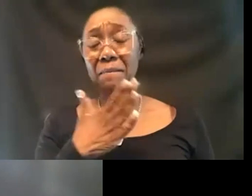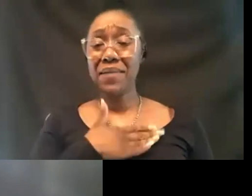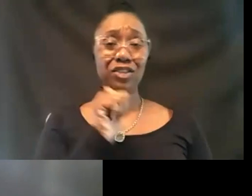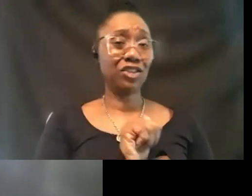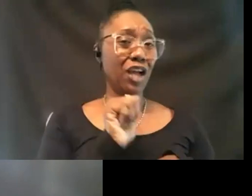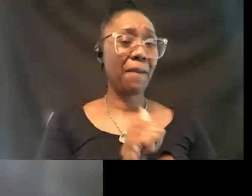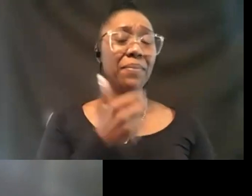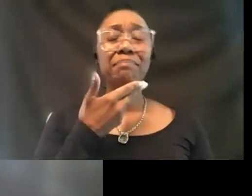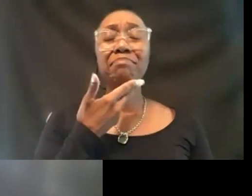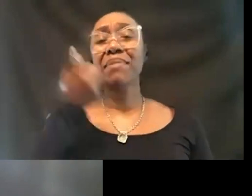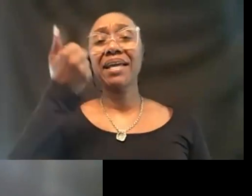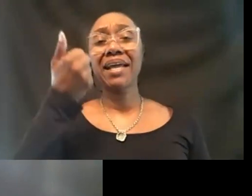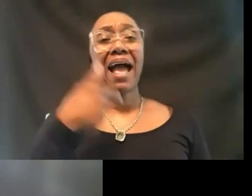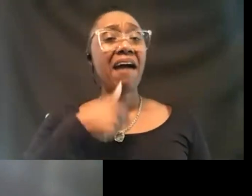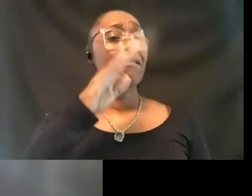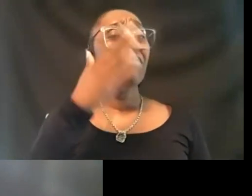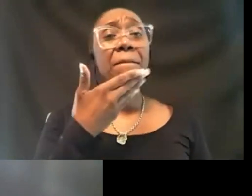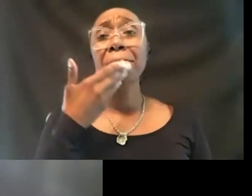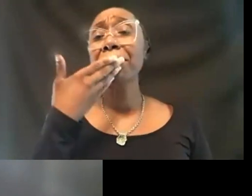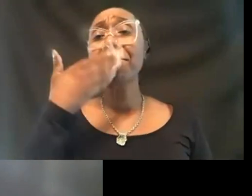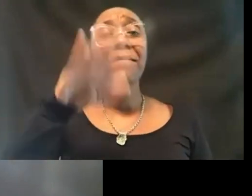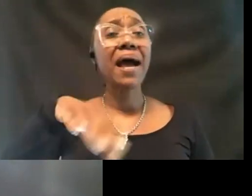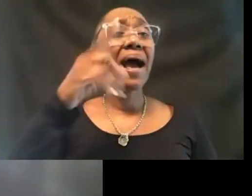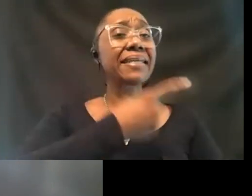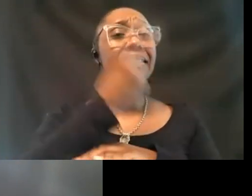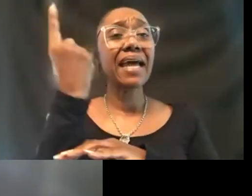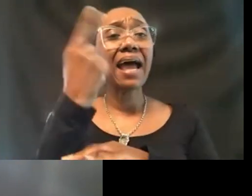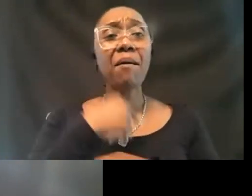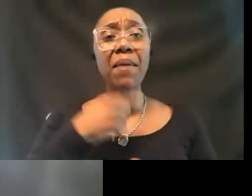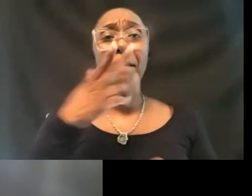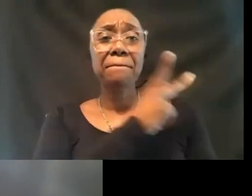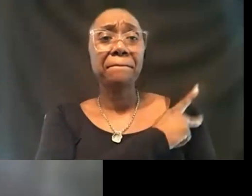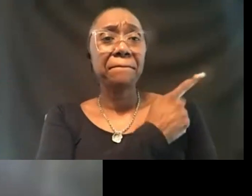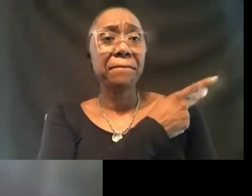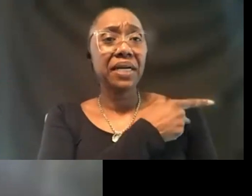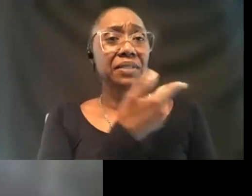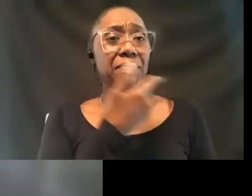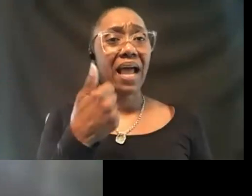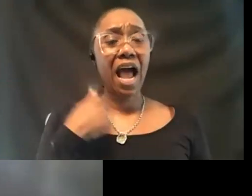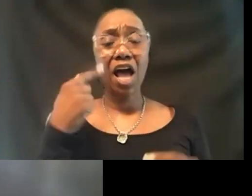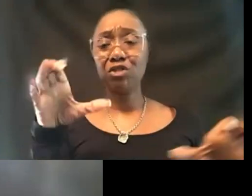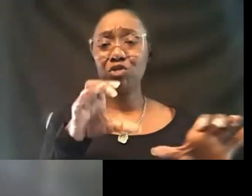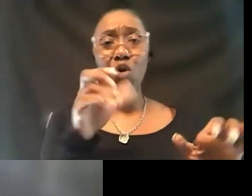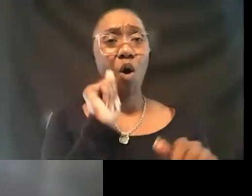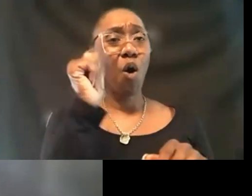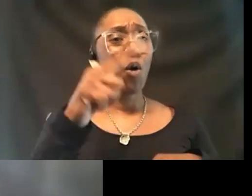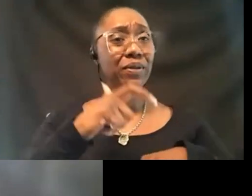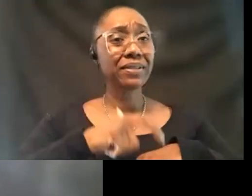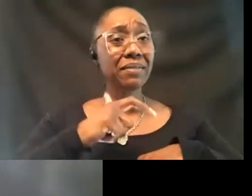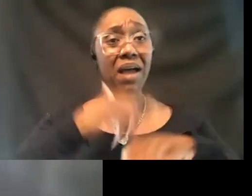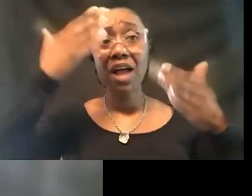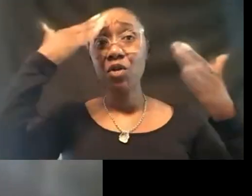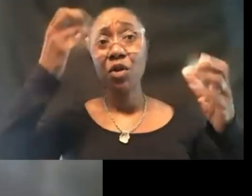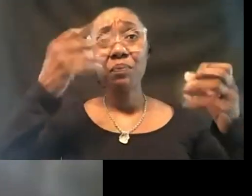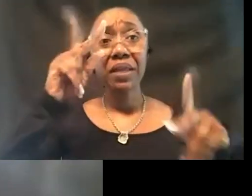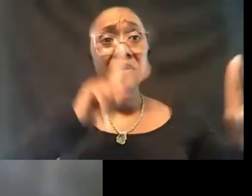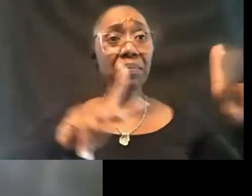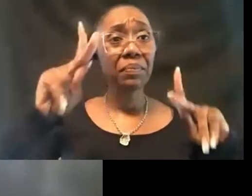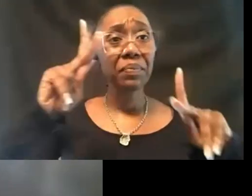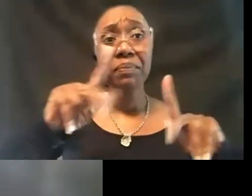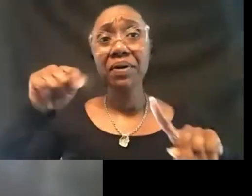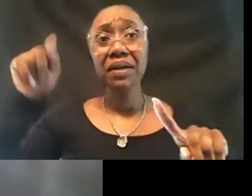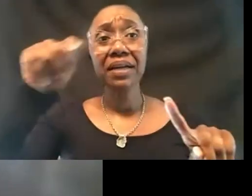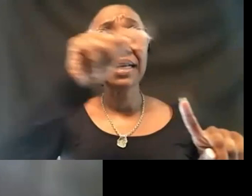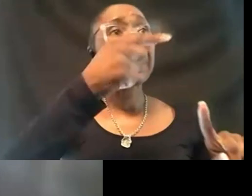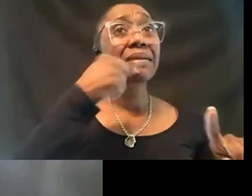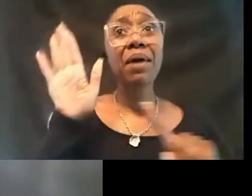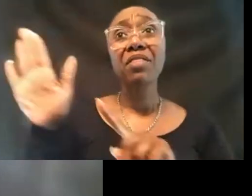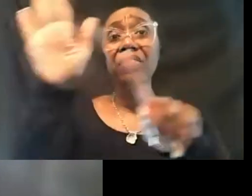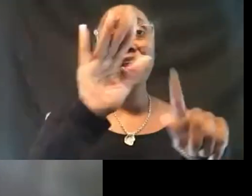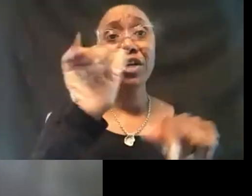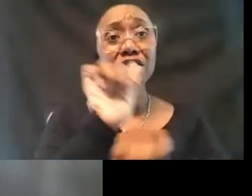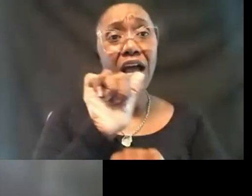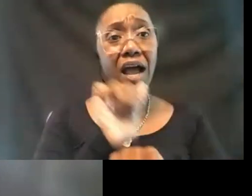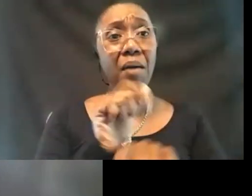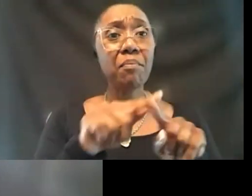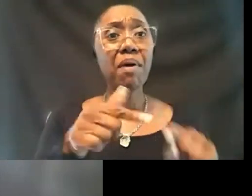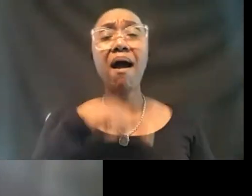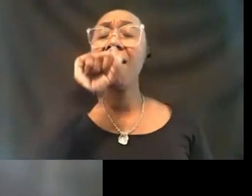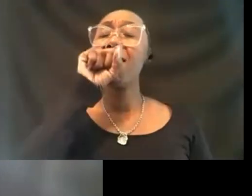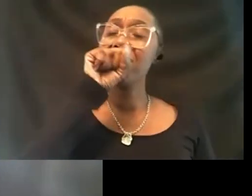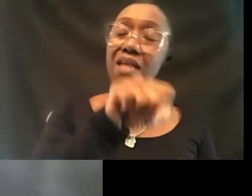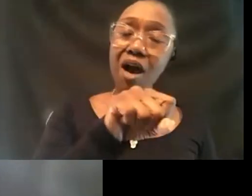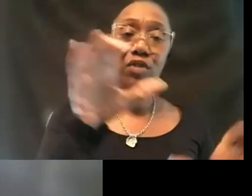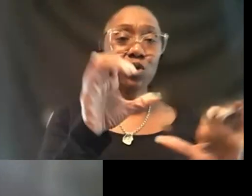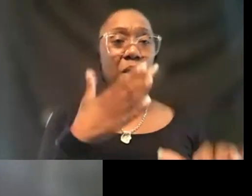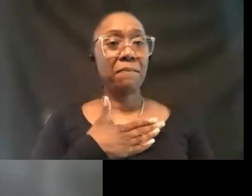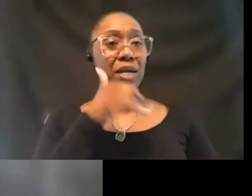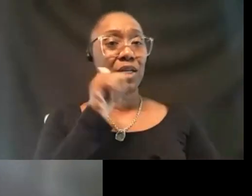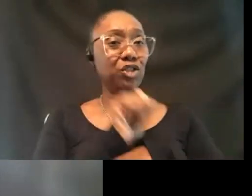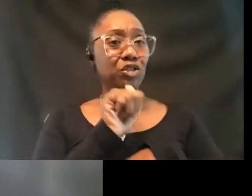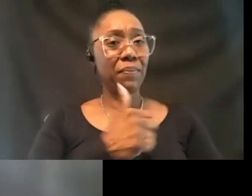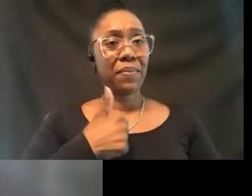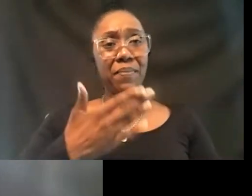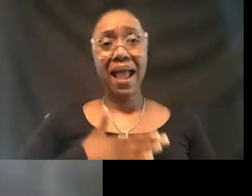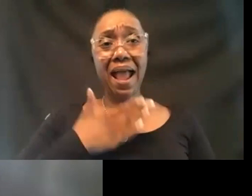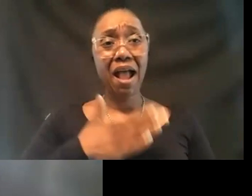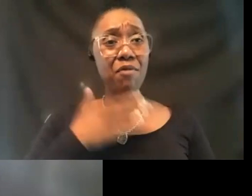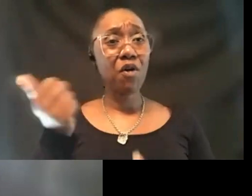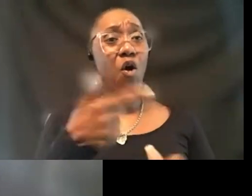I have the best patience. Like I get to do this all the time guys. I really I don't know a lot of people that can say that about their job but I genuinely love doing what I do and I'm so happy to have the, have all of these opportunities.